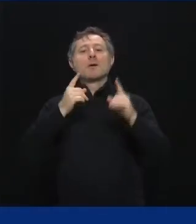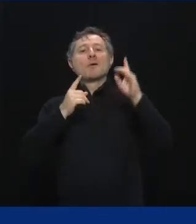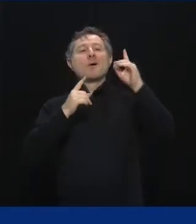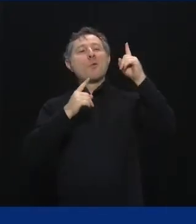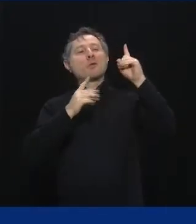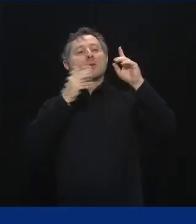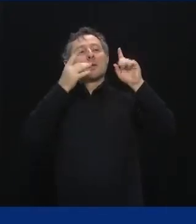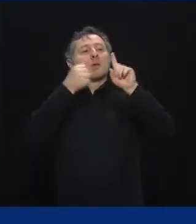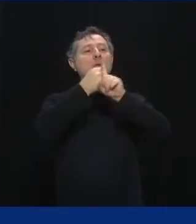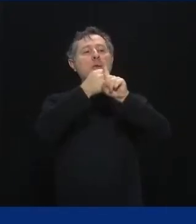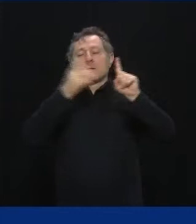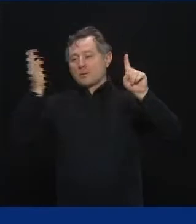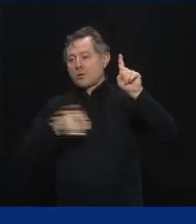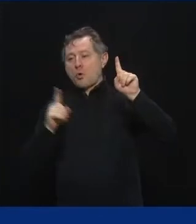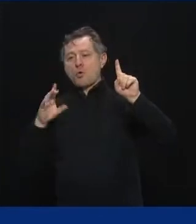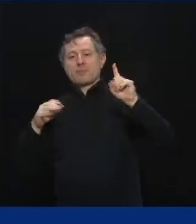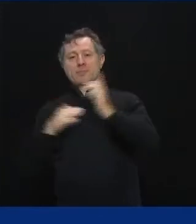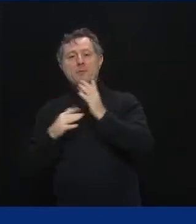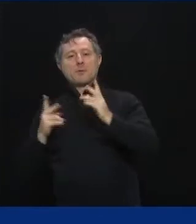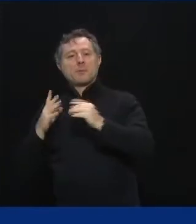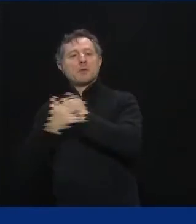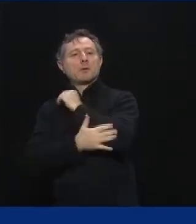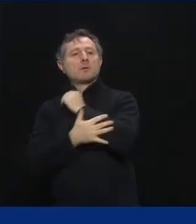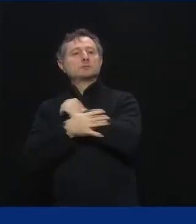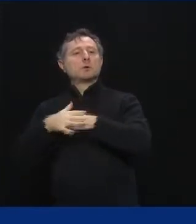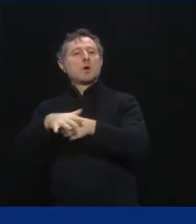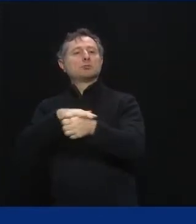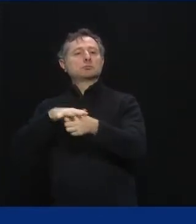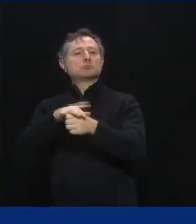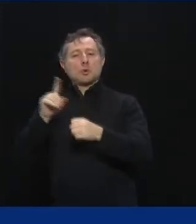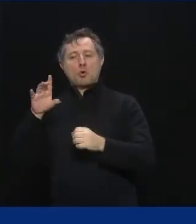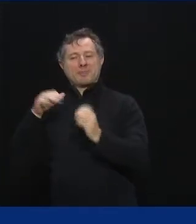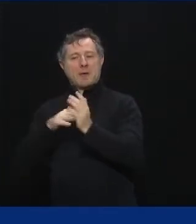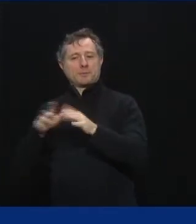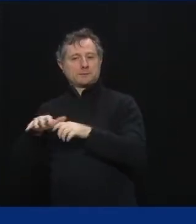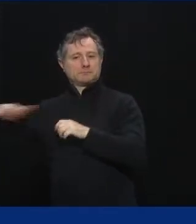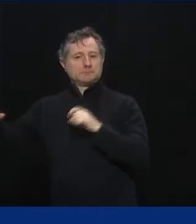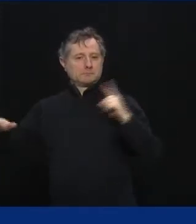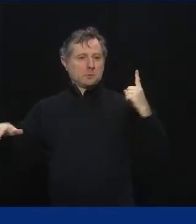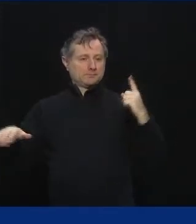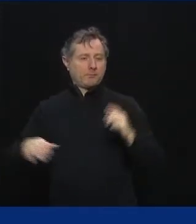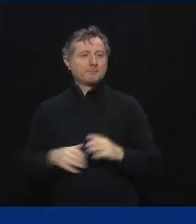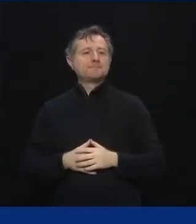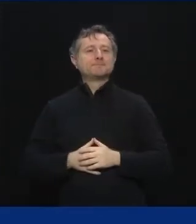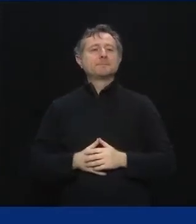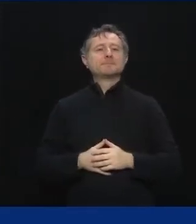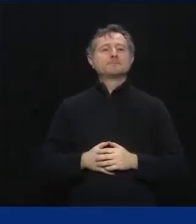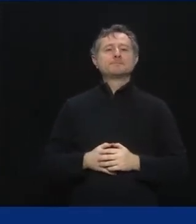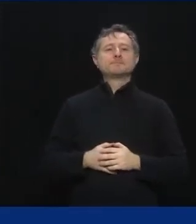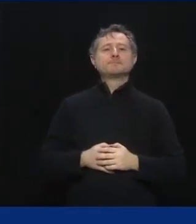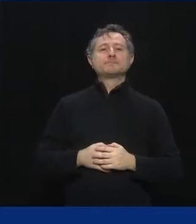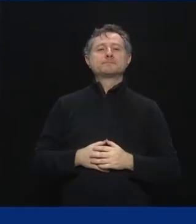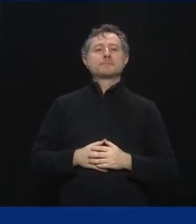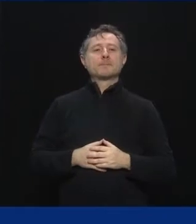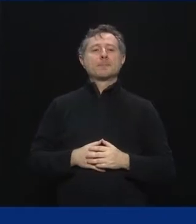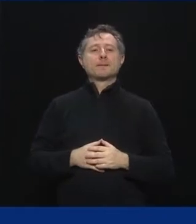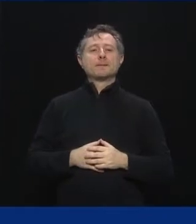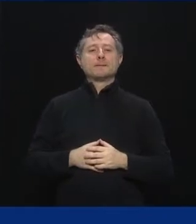NOT JUST THE POSITIVITY RATE. IT'S THE RATE PER HUNDRED THOUSAND. AND SO YOU CAN COMPARE THE